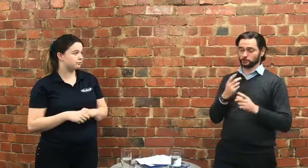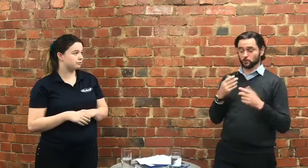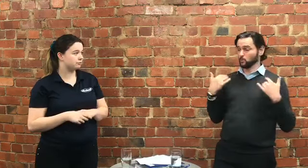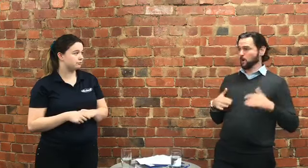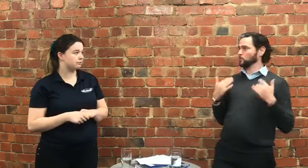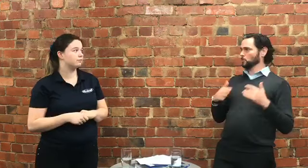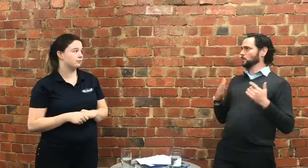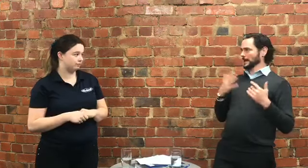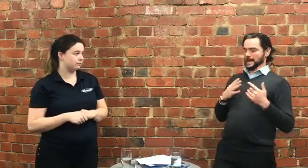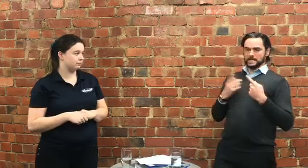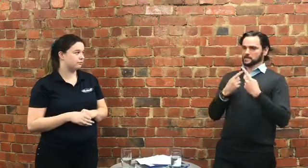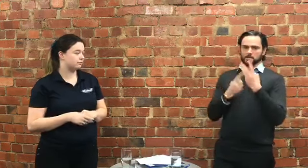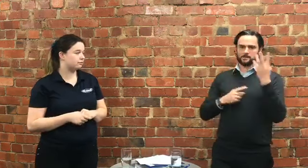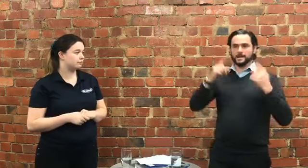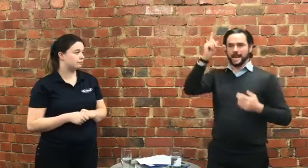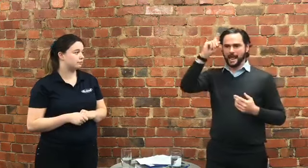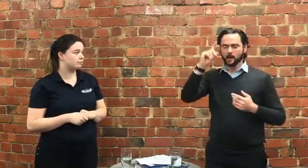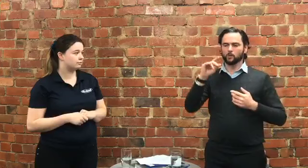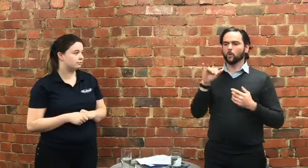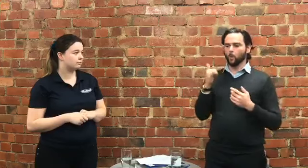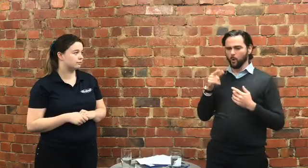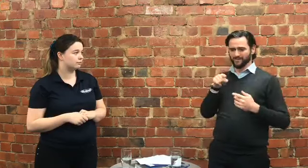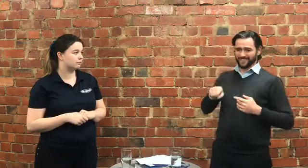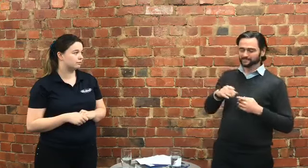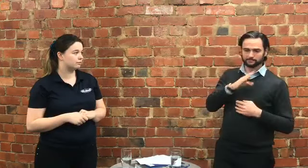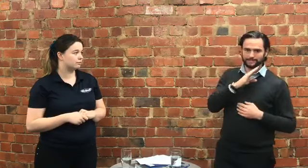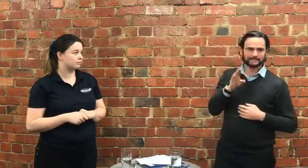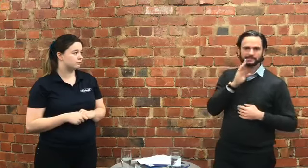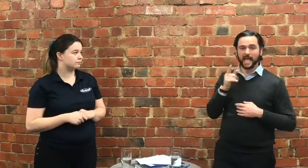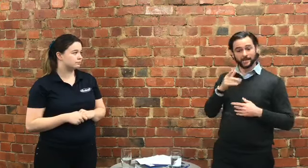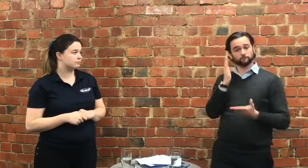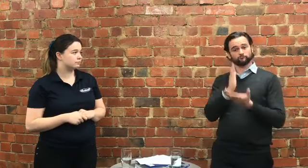Yeah, if something changes you can ask for a review,